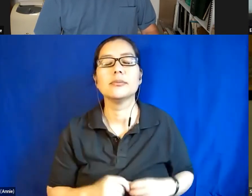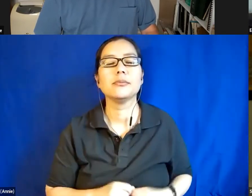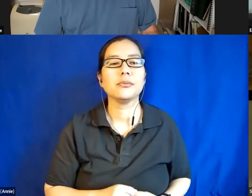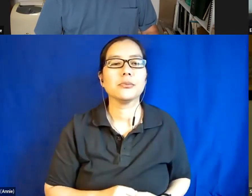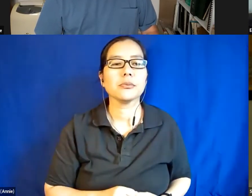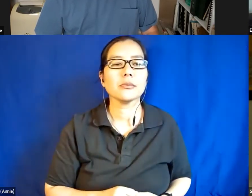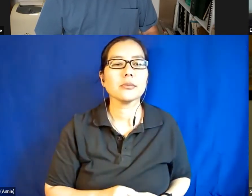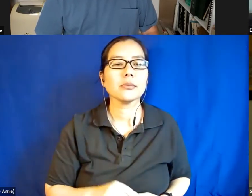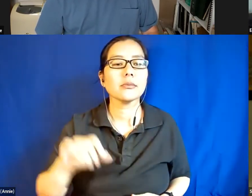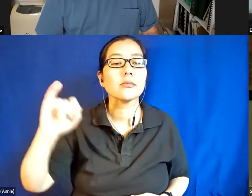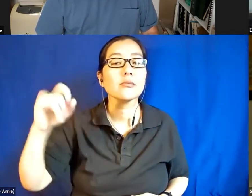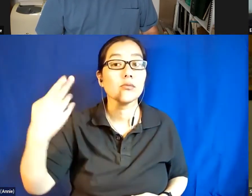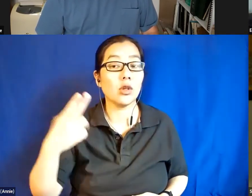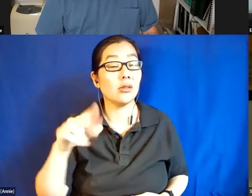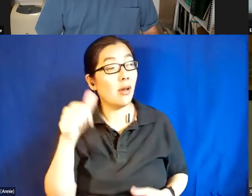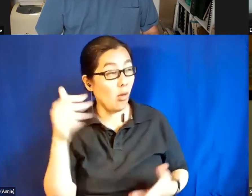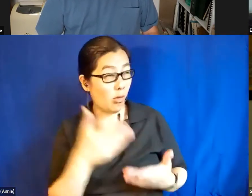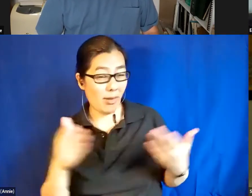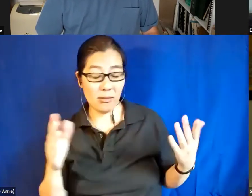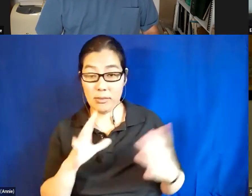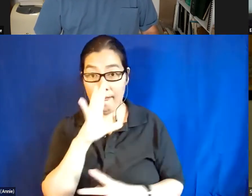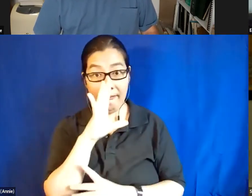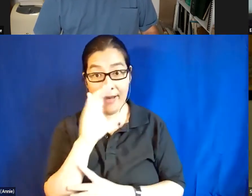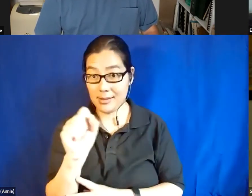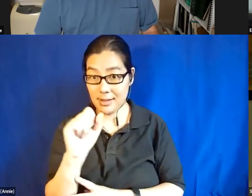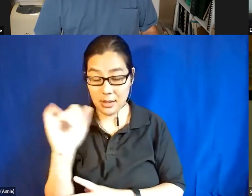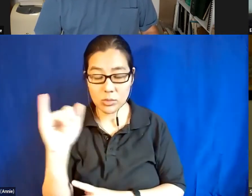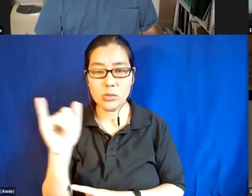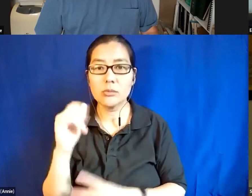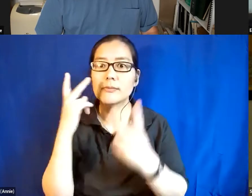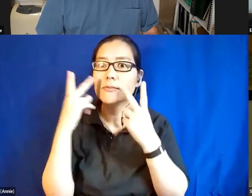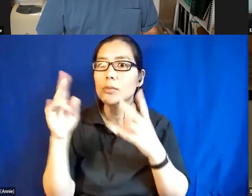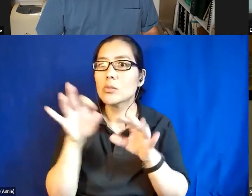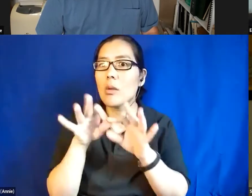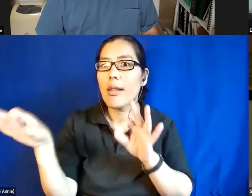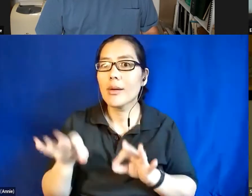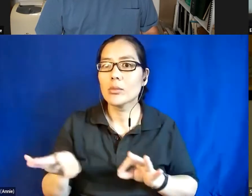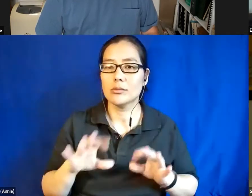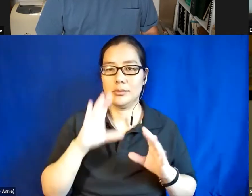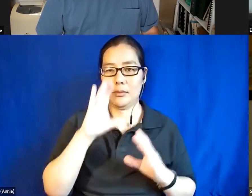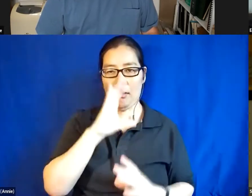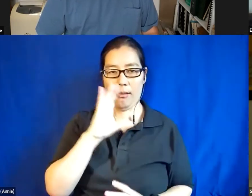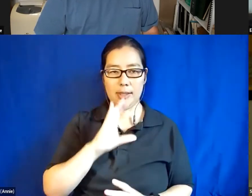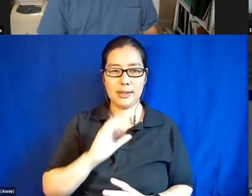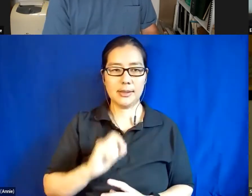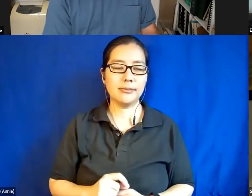fascinated by is the visual language of comics, the VOE KAB lair that'